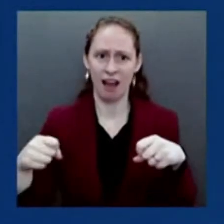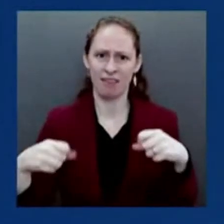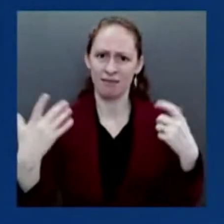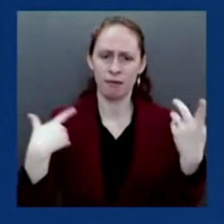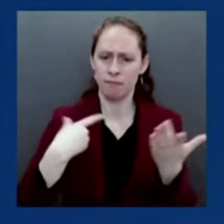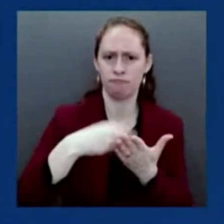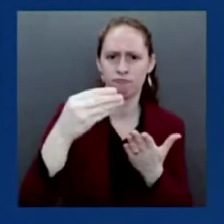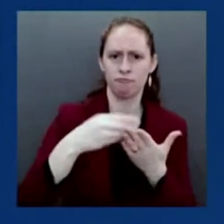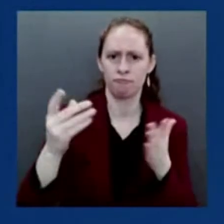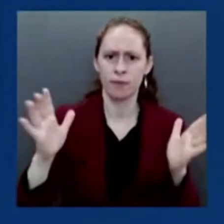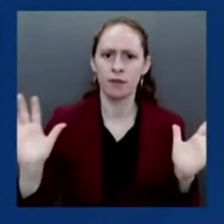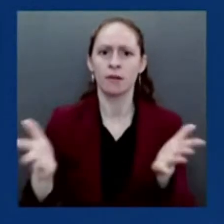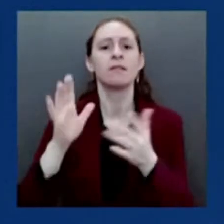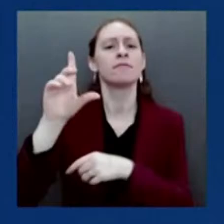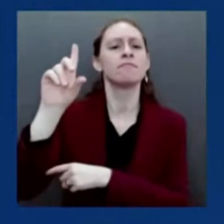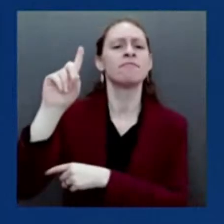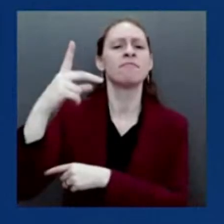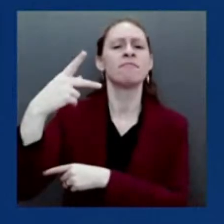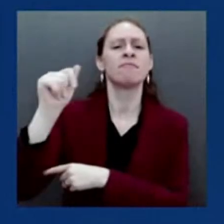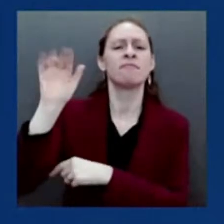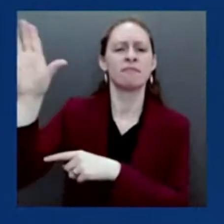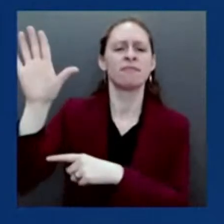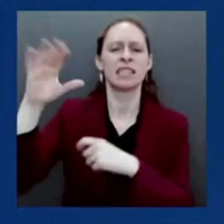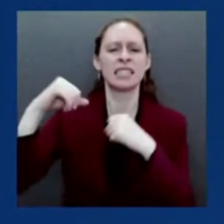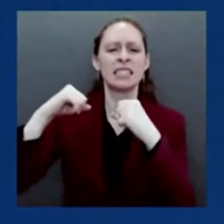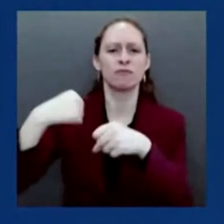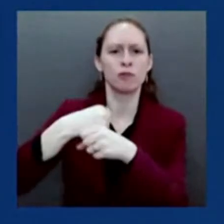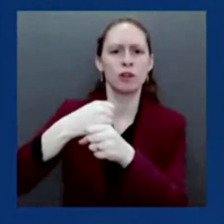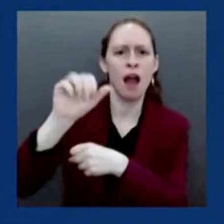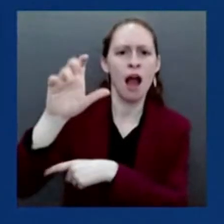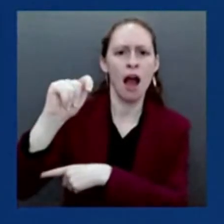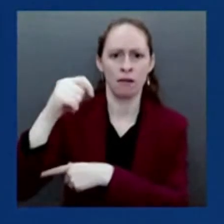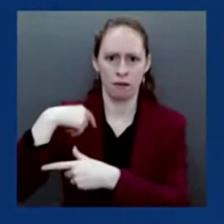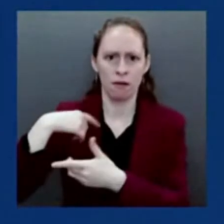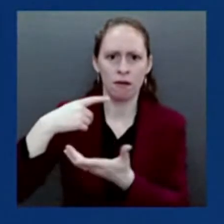DELIVERY OF THESE DOSES AS